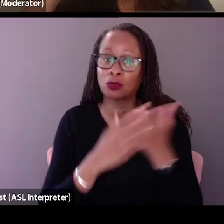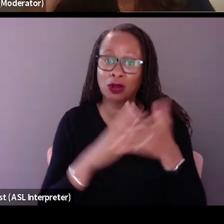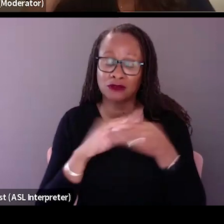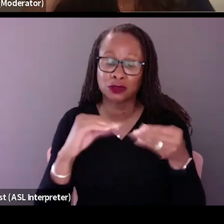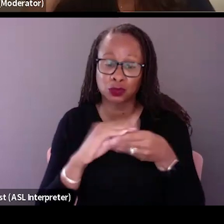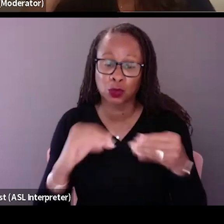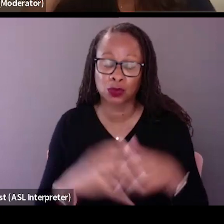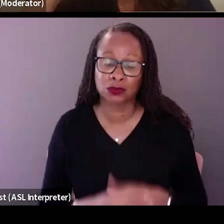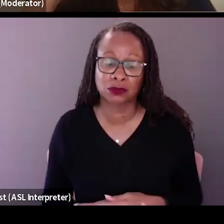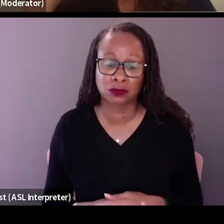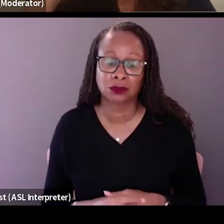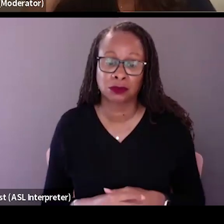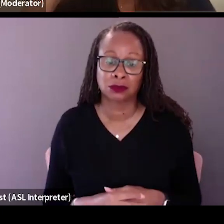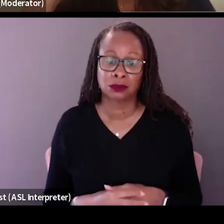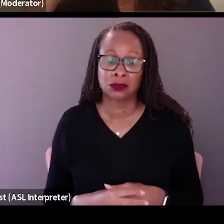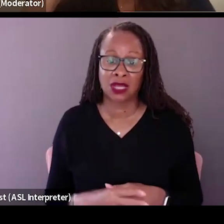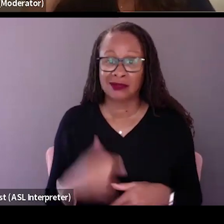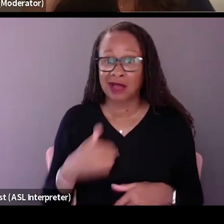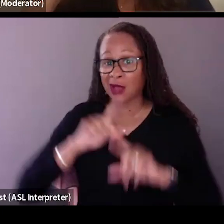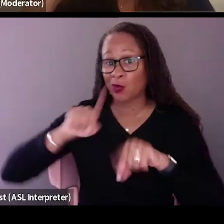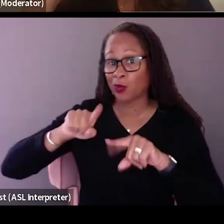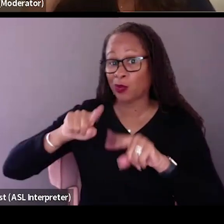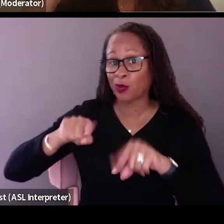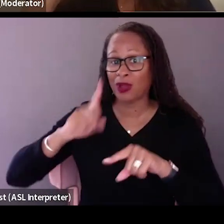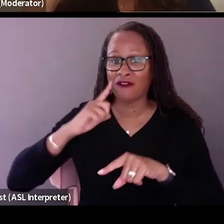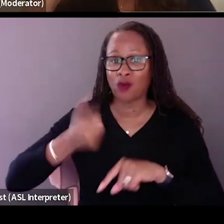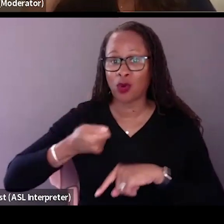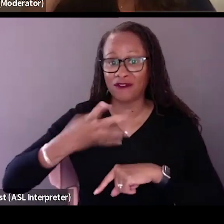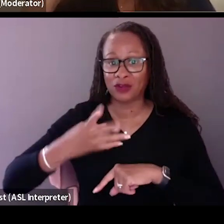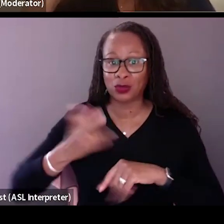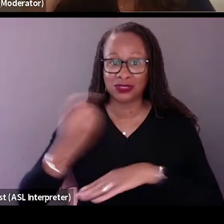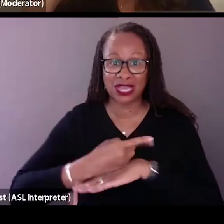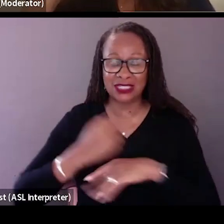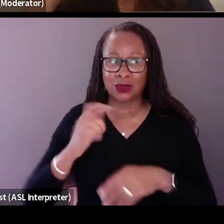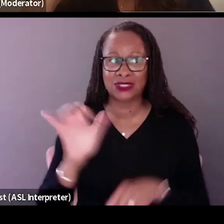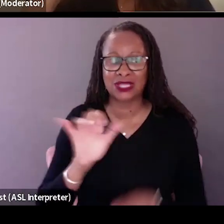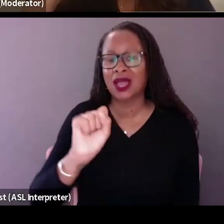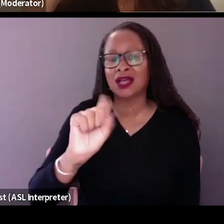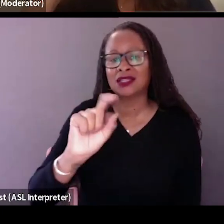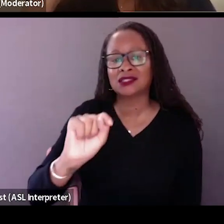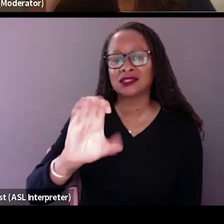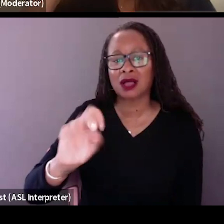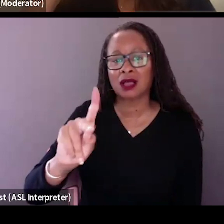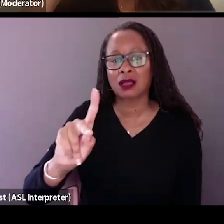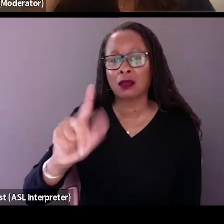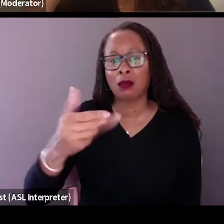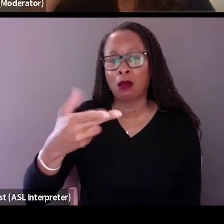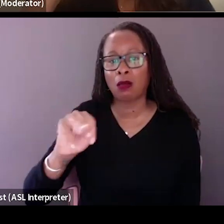I mean, I went there for a couple days and it was like Stockholm syndrome. It was like, you're in there and these journalists are there